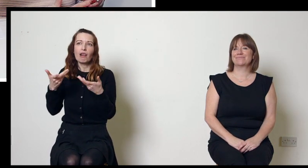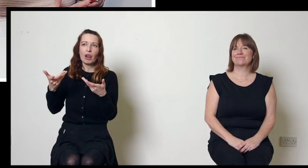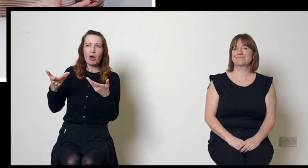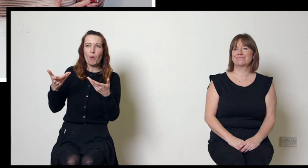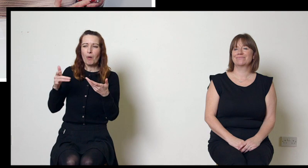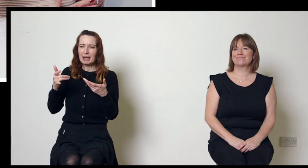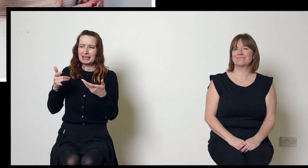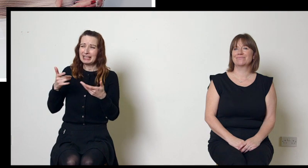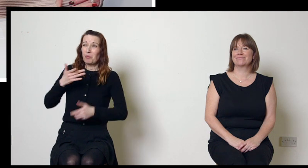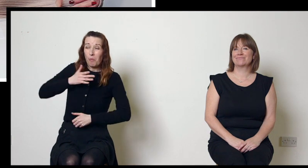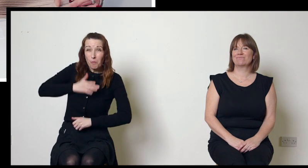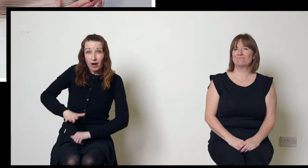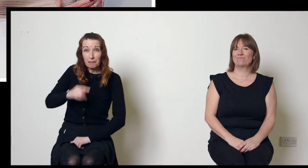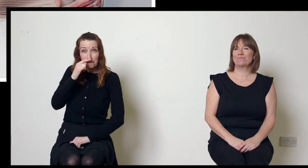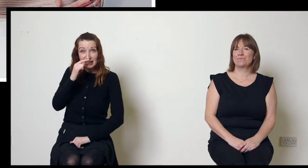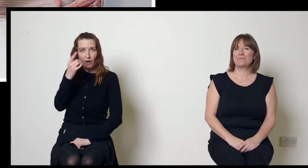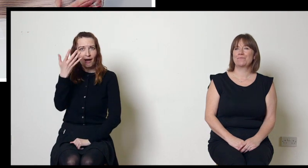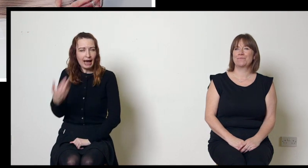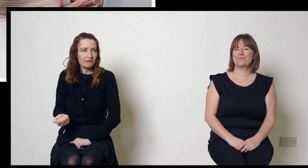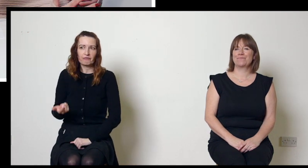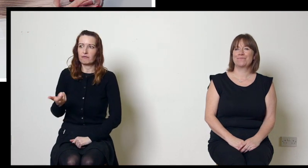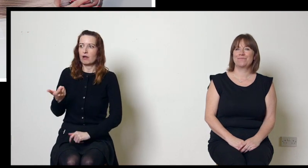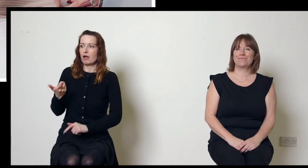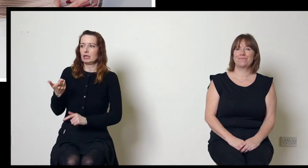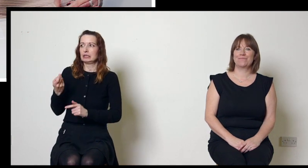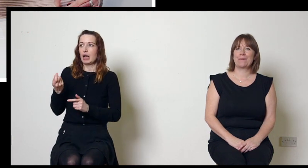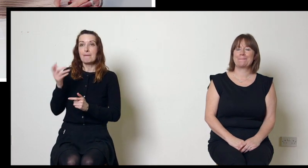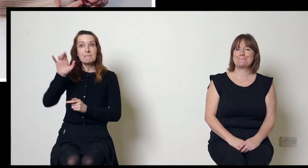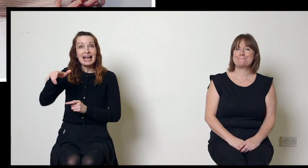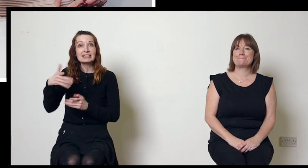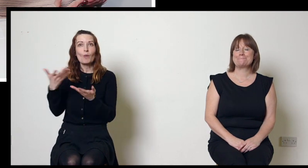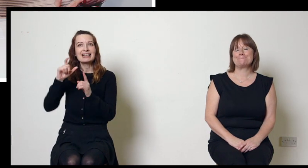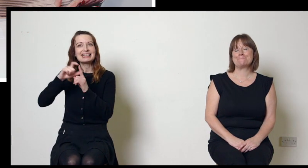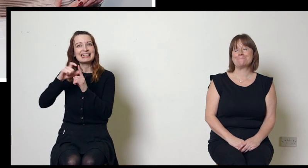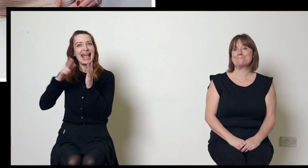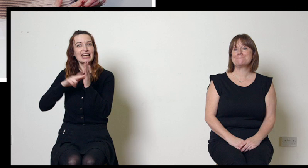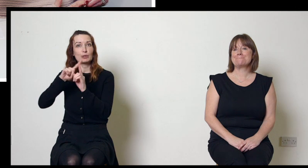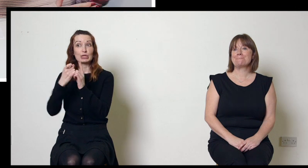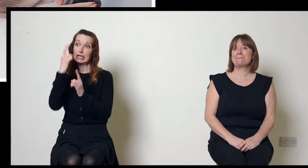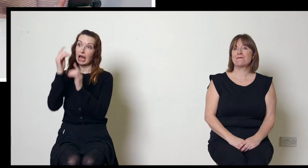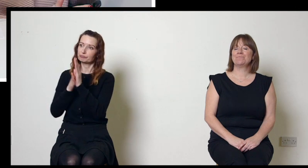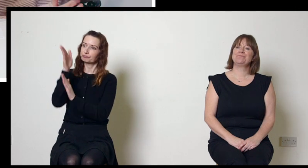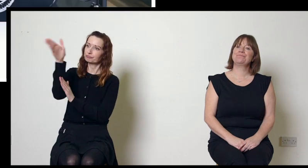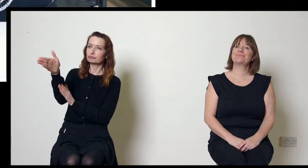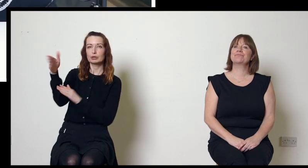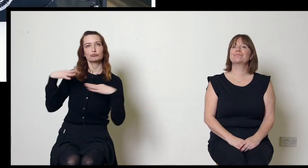almost wanting Peterborough to have somewhere that the DDN community can go to. Can you remember what she was? Yeah.